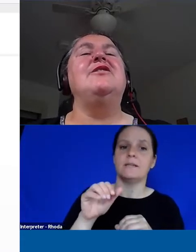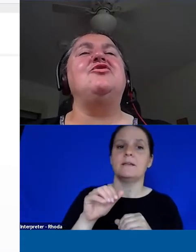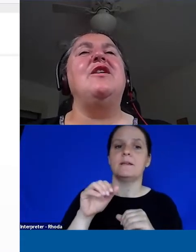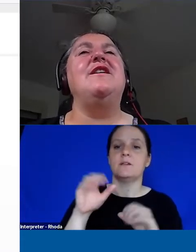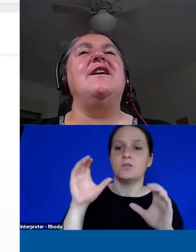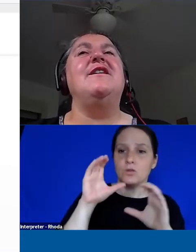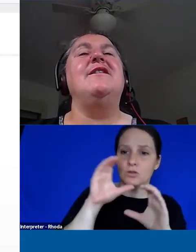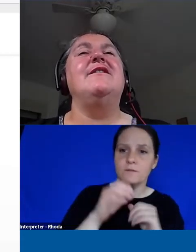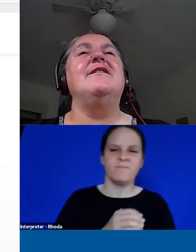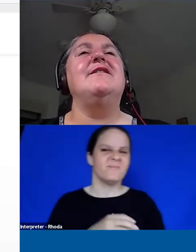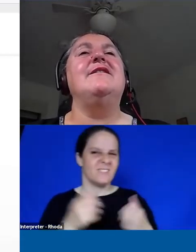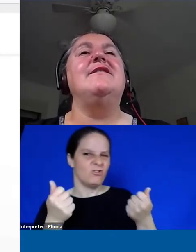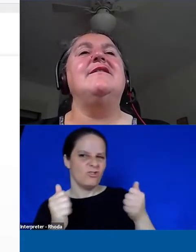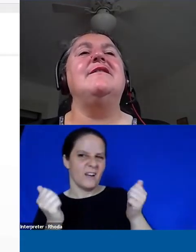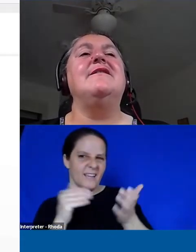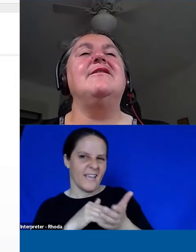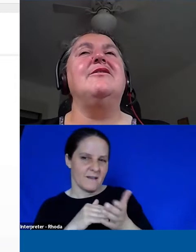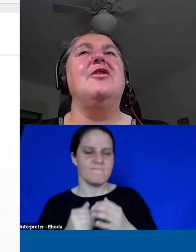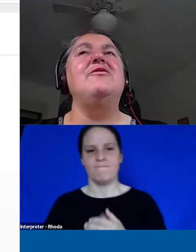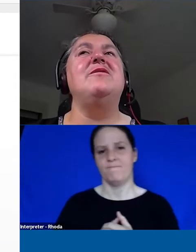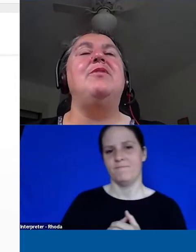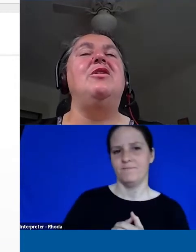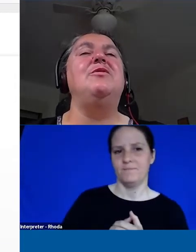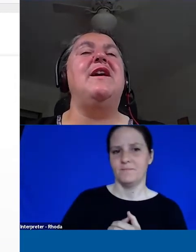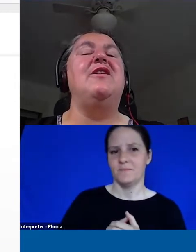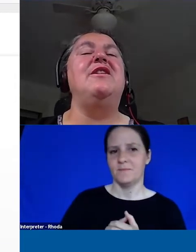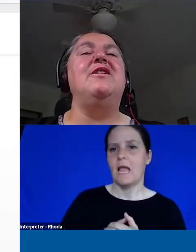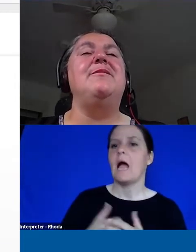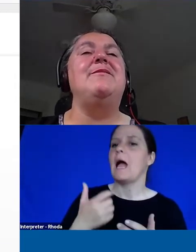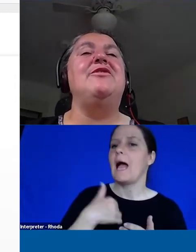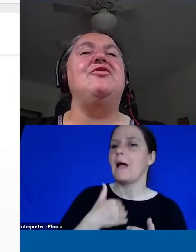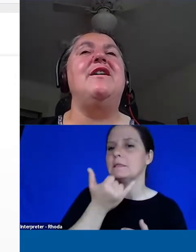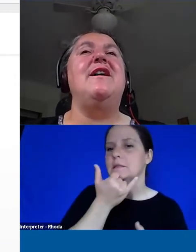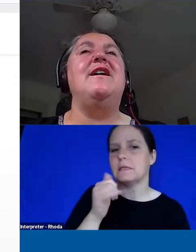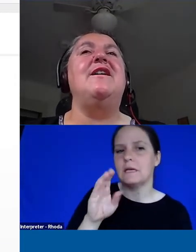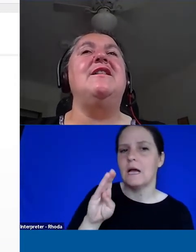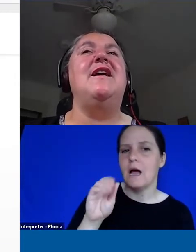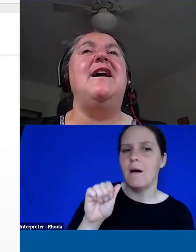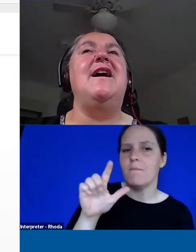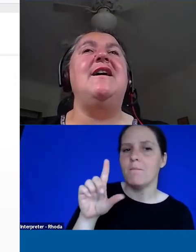Let's try it again. - auto complete. So I was in Baldwin County, Alabama. Let's try Ala-- - Expand.